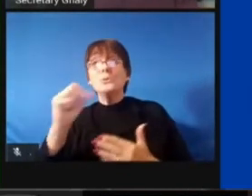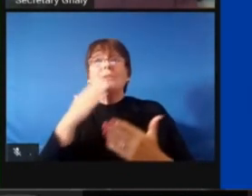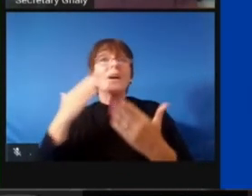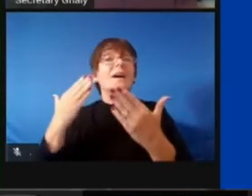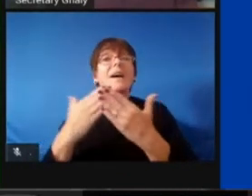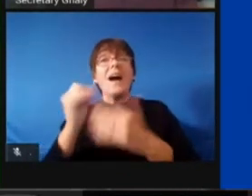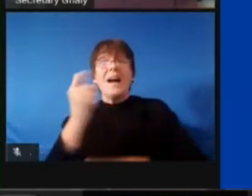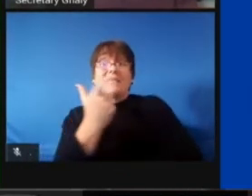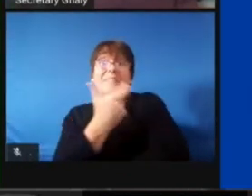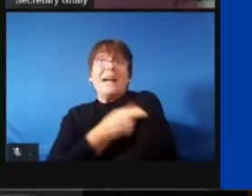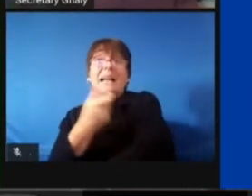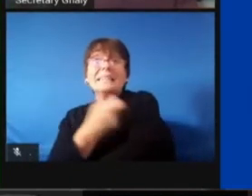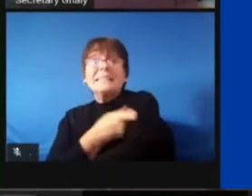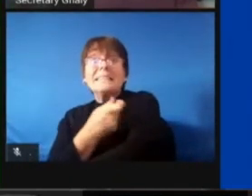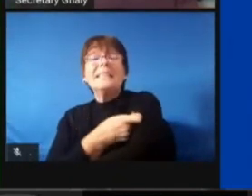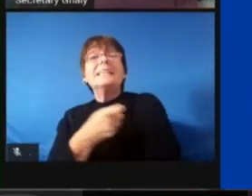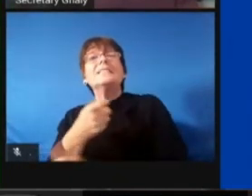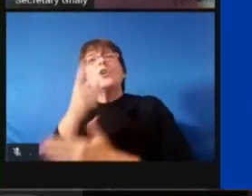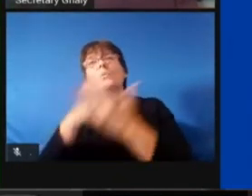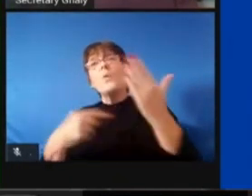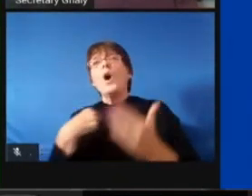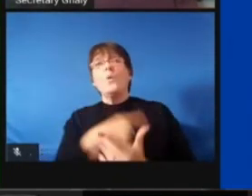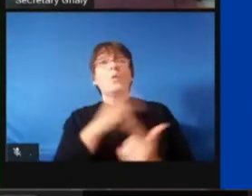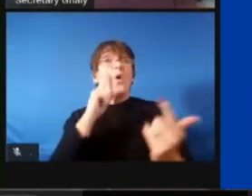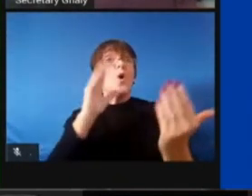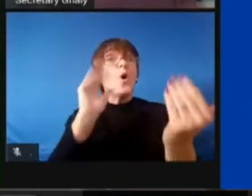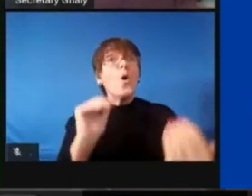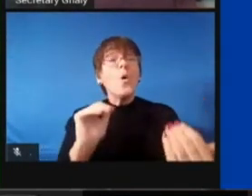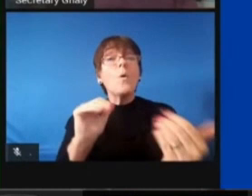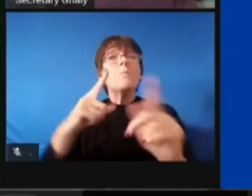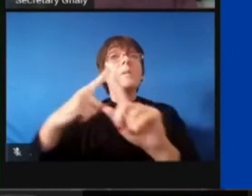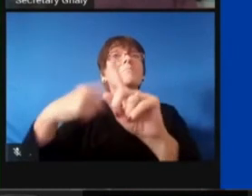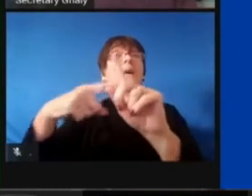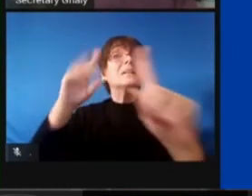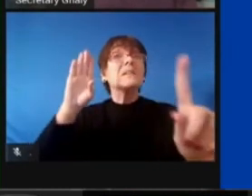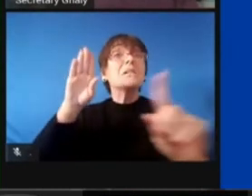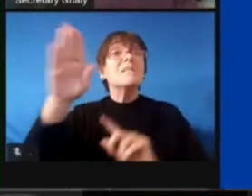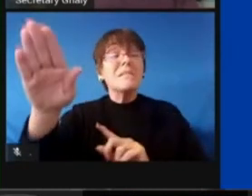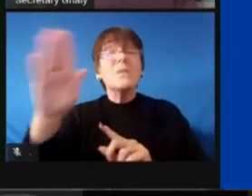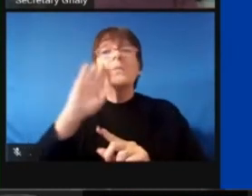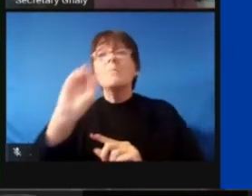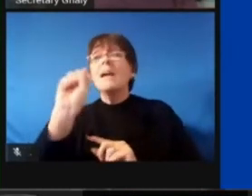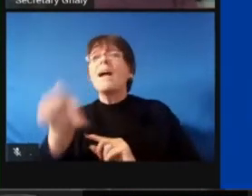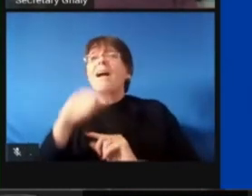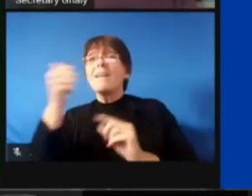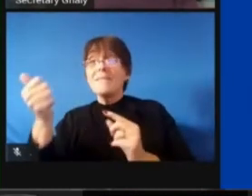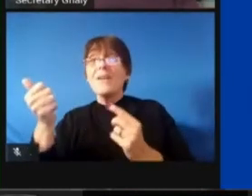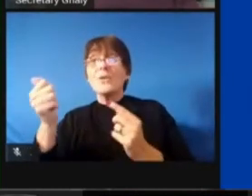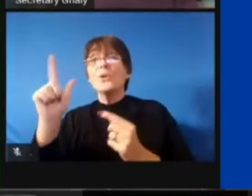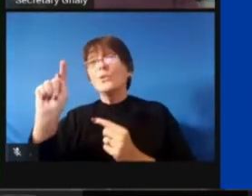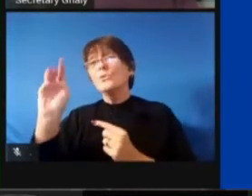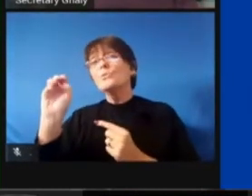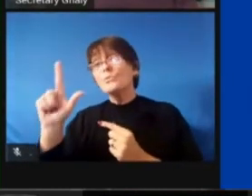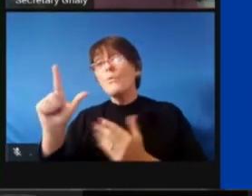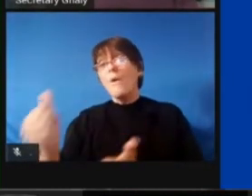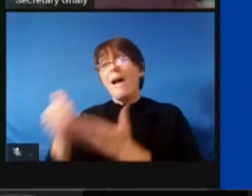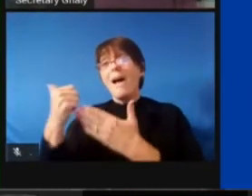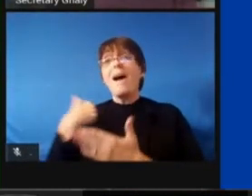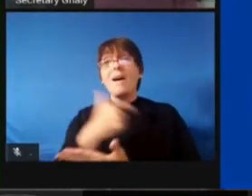WE TALKED ABOUT COVID RESENTMENT. I KNOW IT IS HARD. WE MUST DO MORE. YESTERDAY'S HOPEFUL NEWS ABOUT EFFECTIVENESS OF VACCINES AND